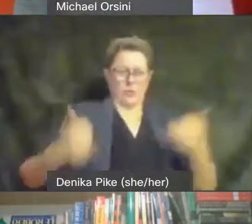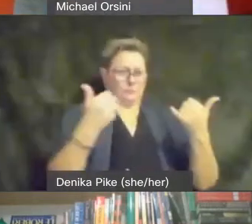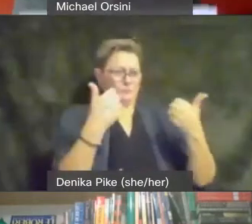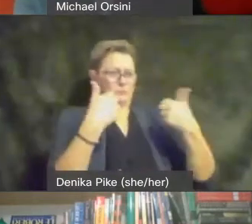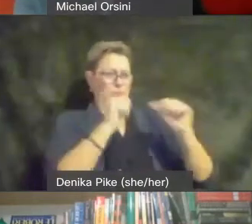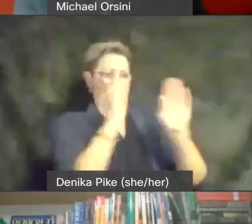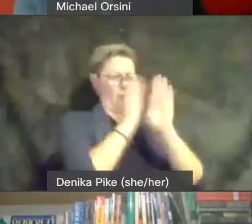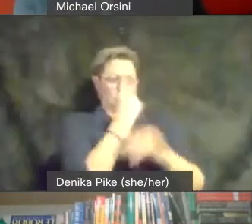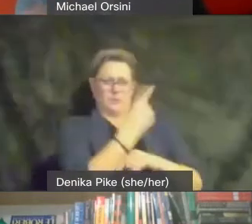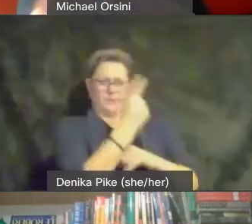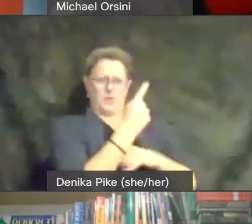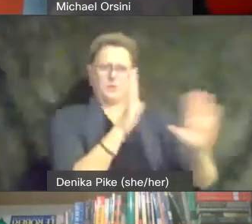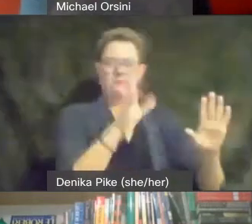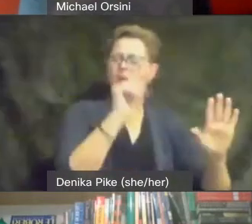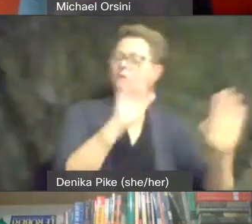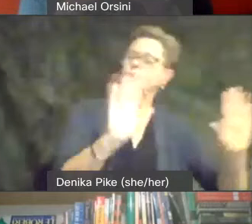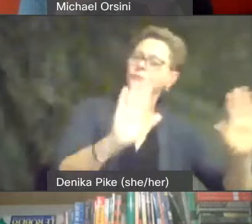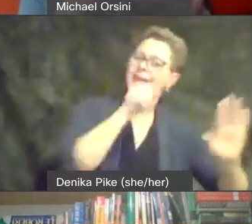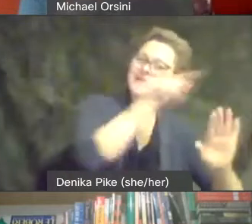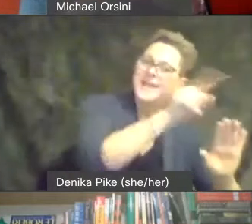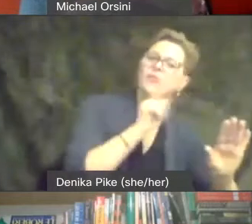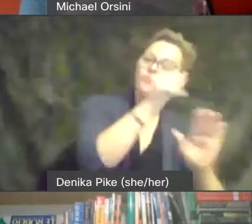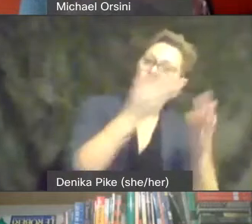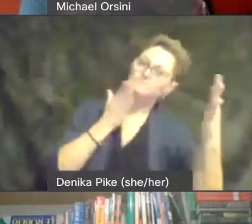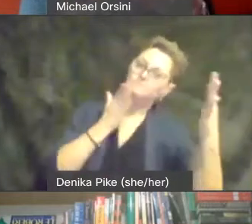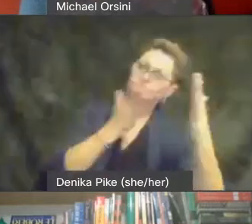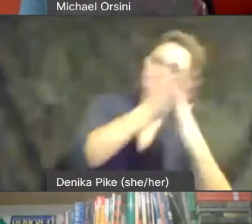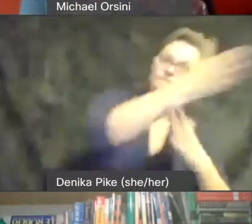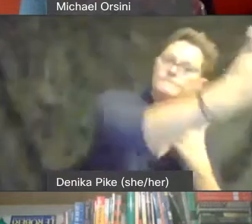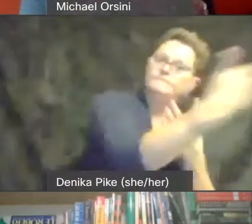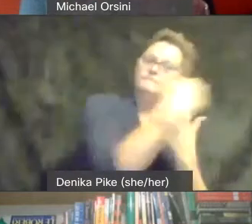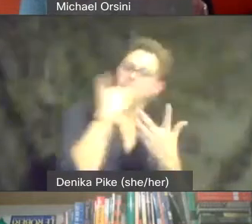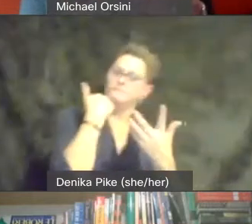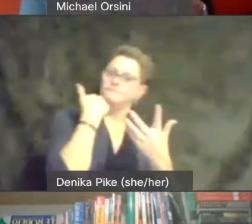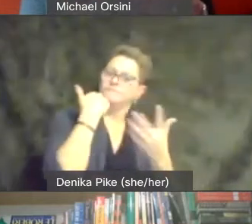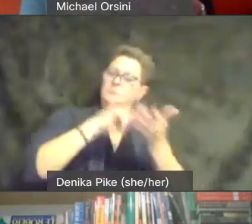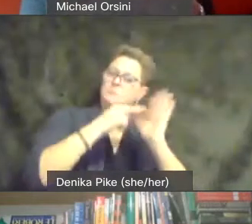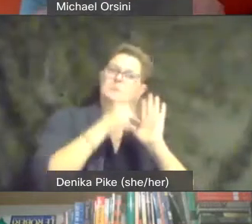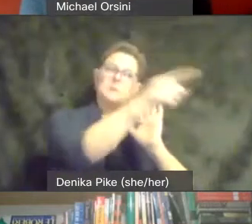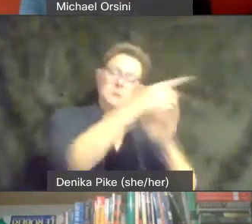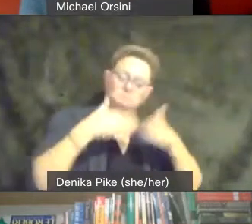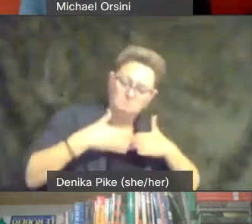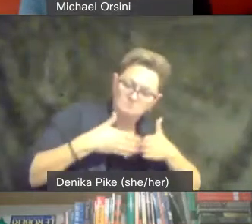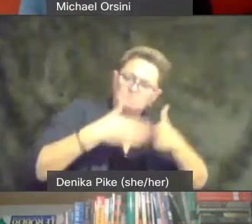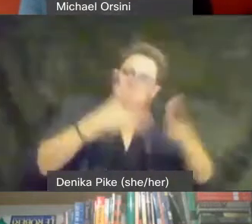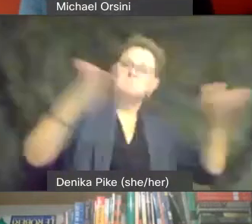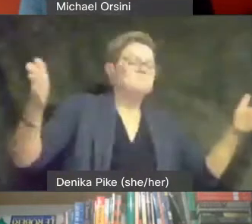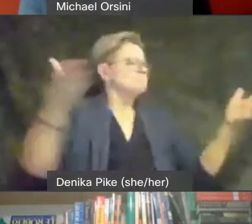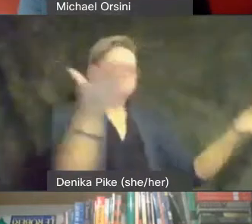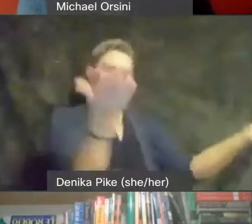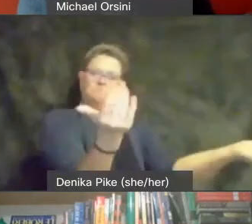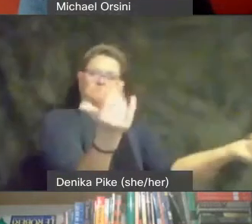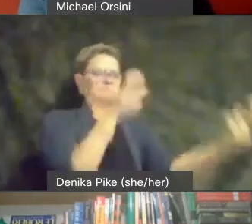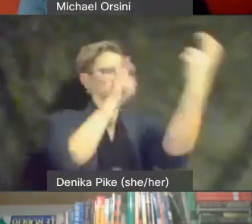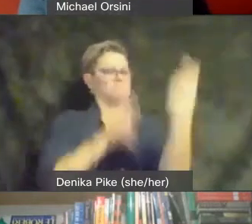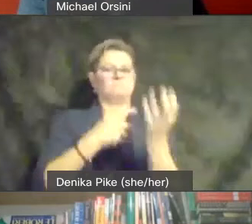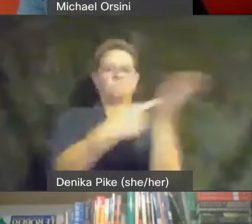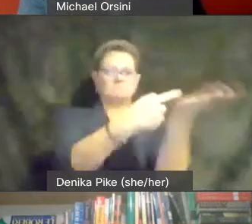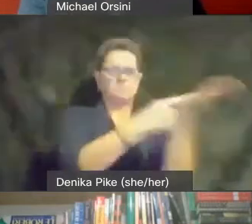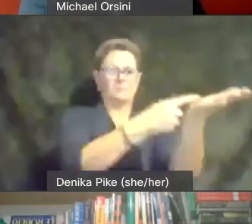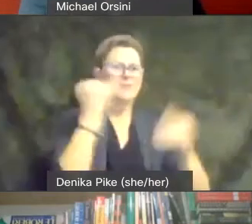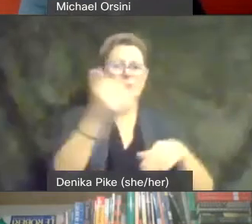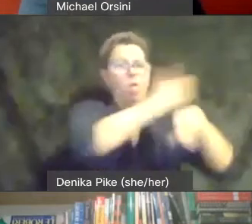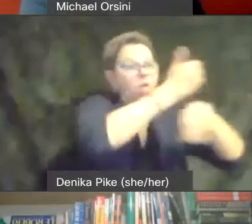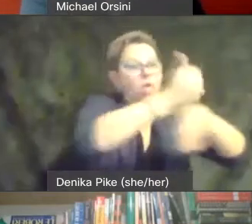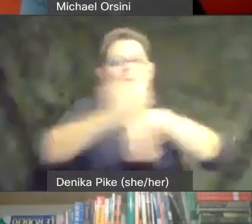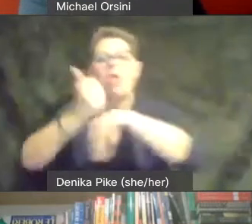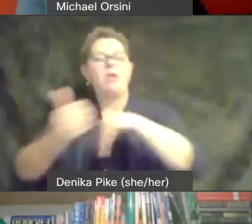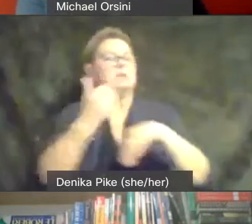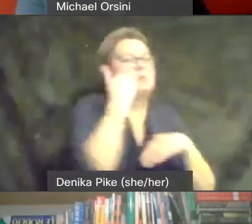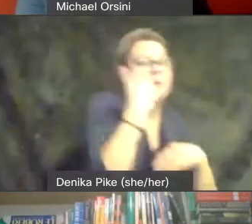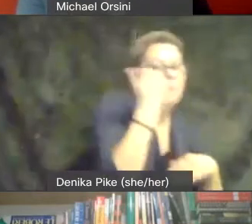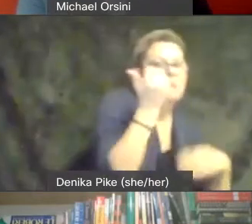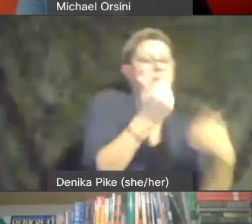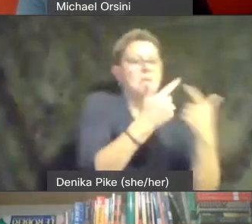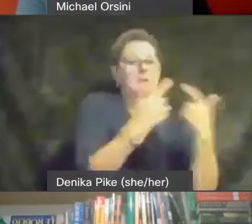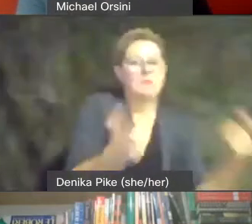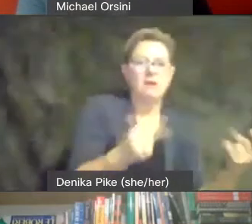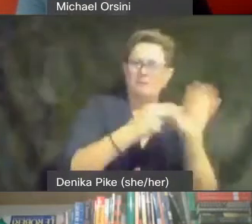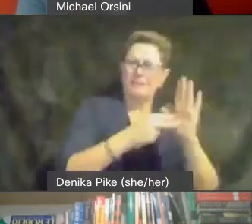They were incredibly transparent that they were engaged in this idea of quiet diplomacy that if you go all in calling out States, naming and shaming the state's not going to let you into that country to investigate the outbreak.